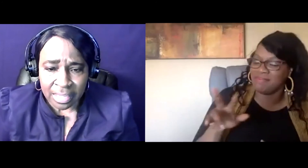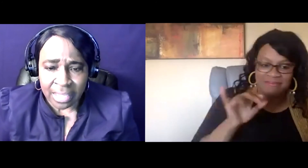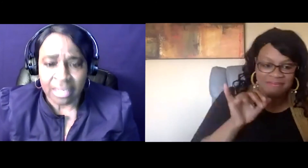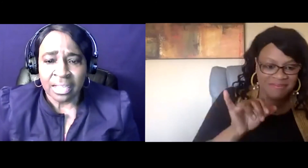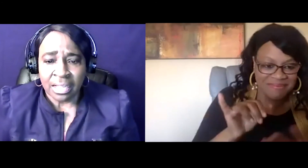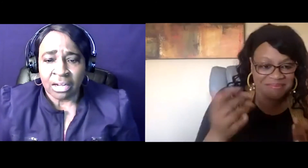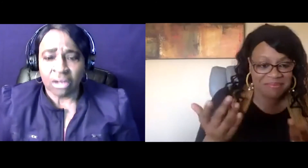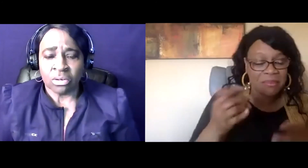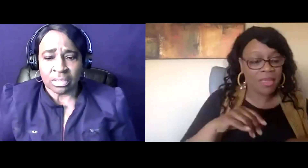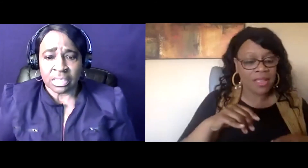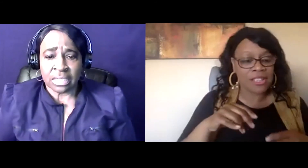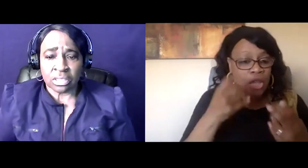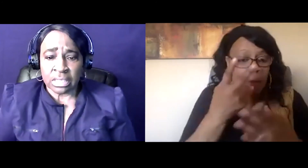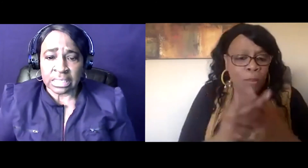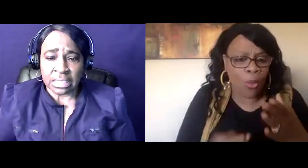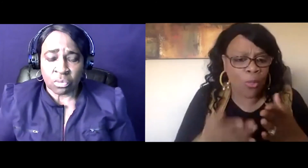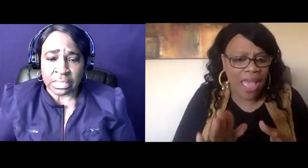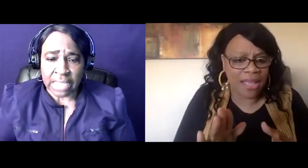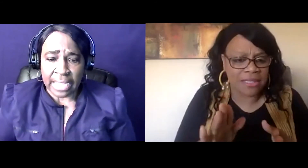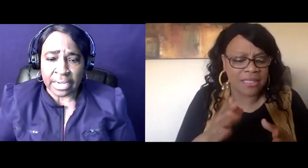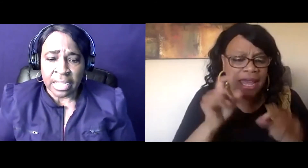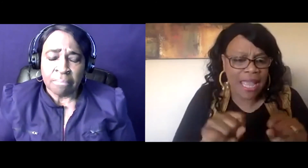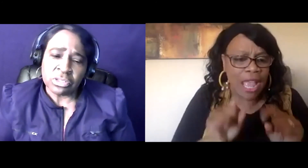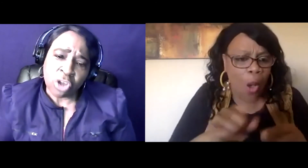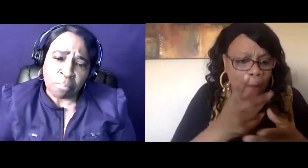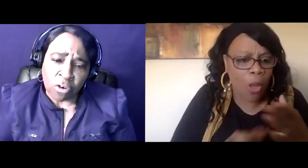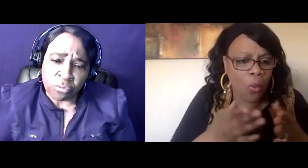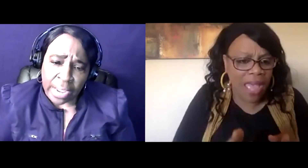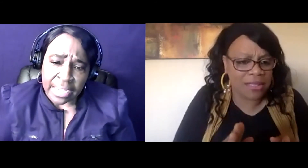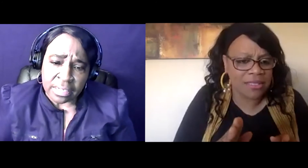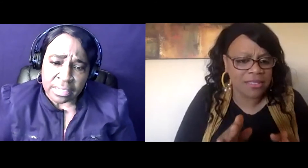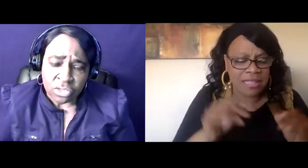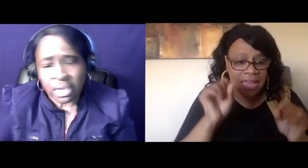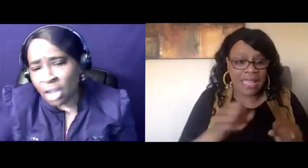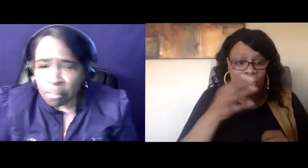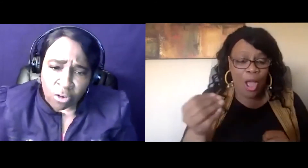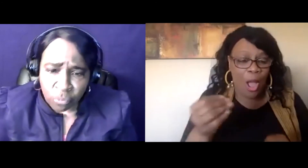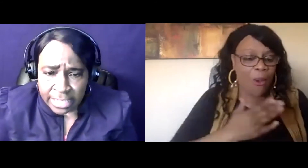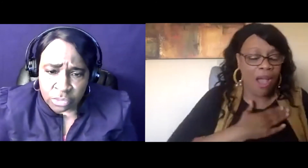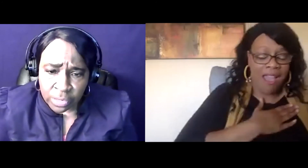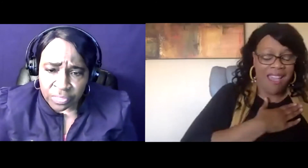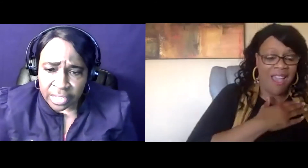And then to look to see someone sign it,--but you know both ways, you can go both ways with it.